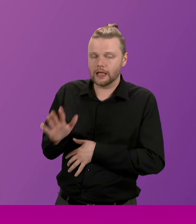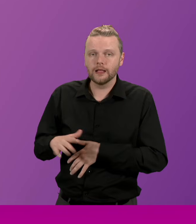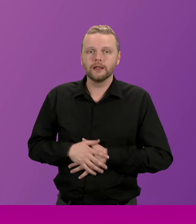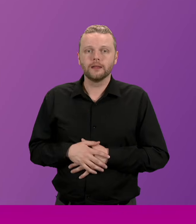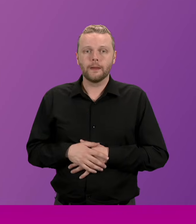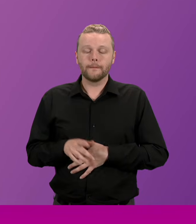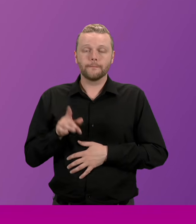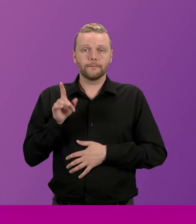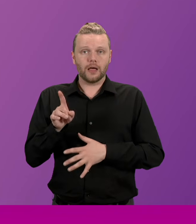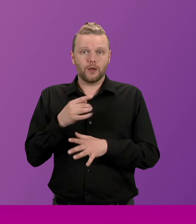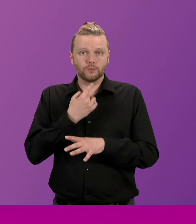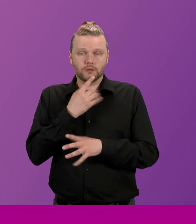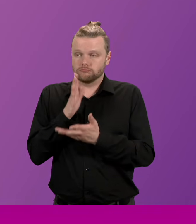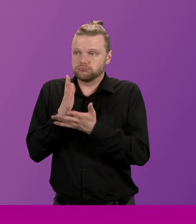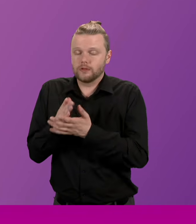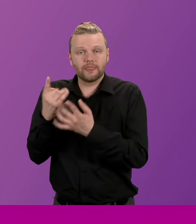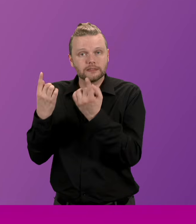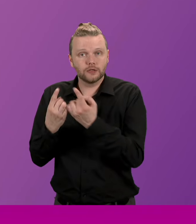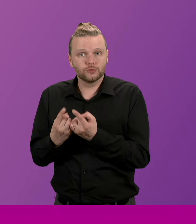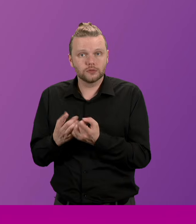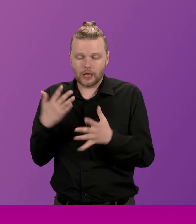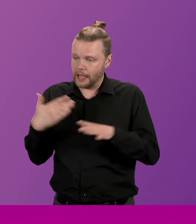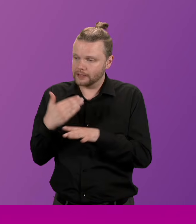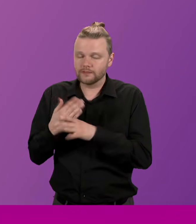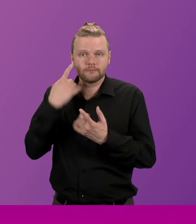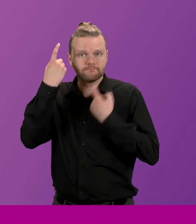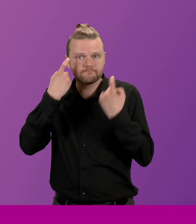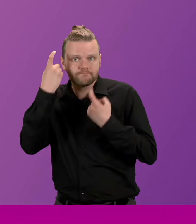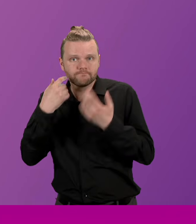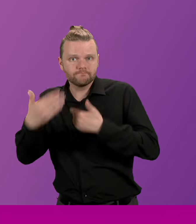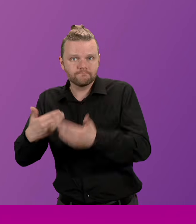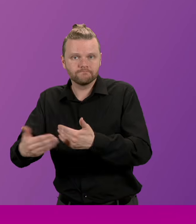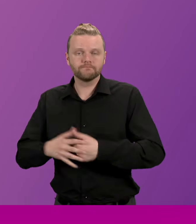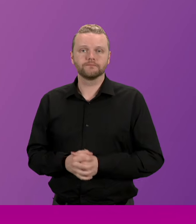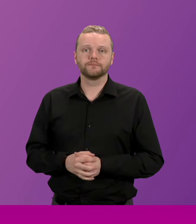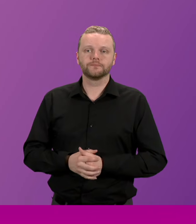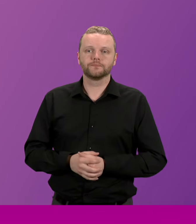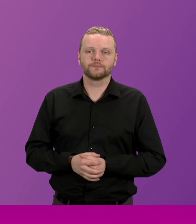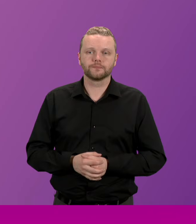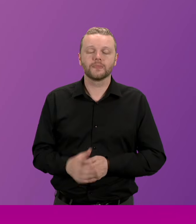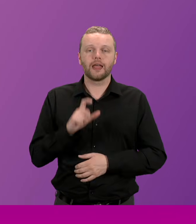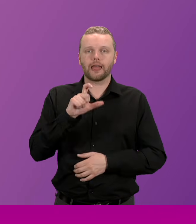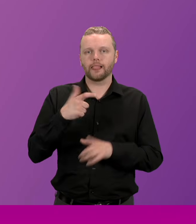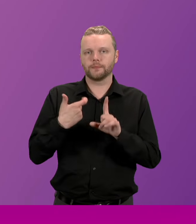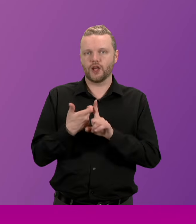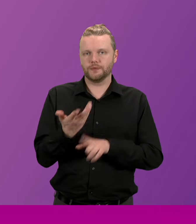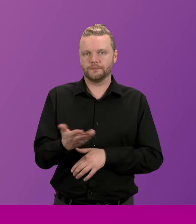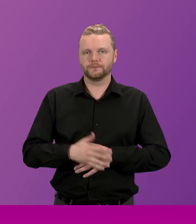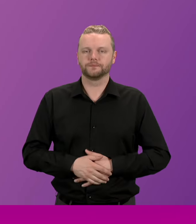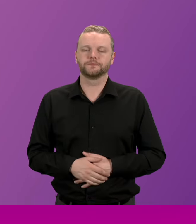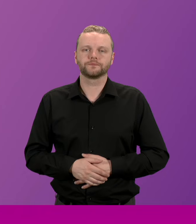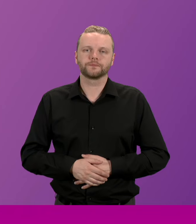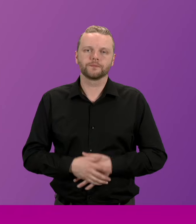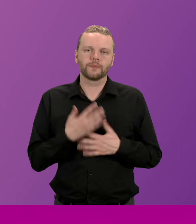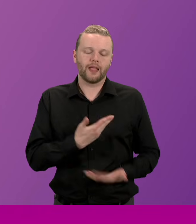him an assurance that ministers are actively taking forward those issues.